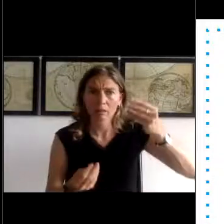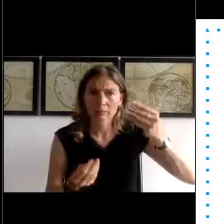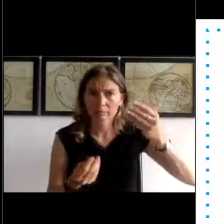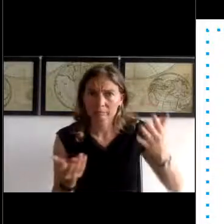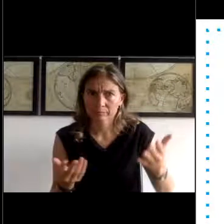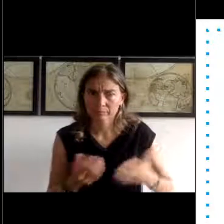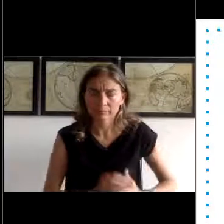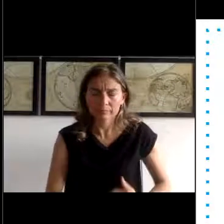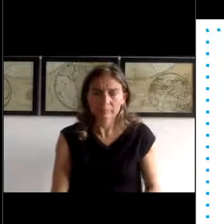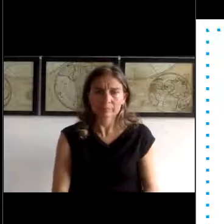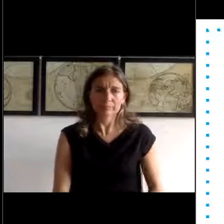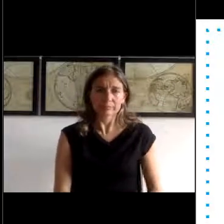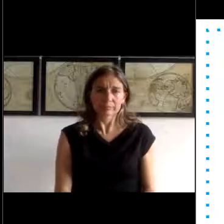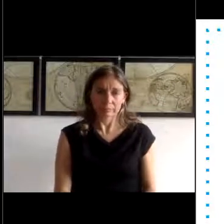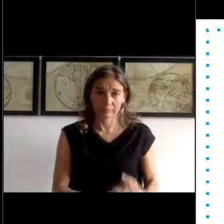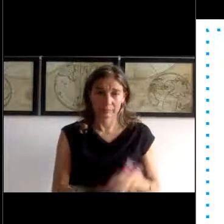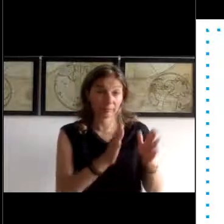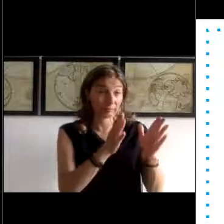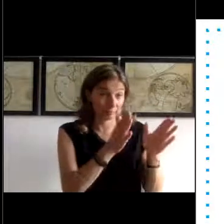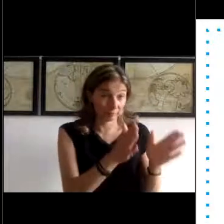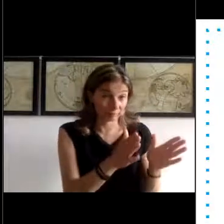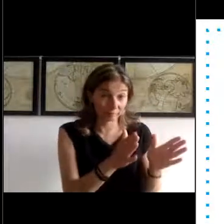But also active participation in citizenship,